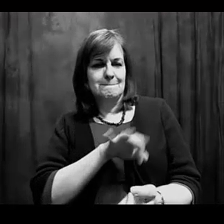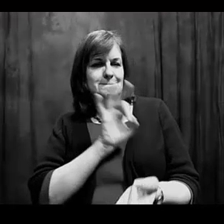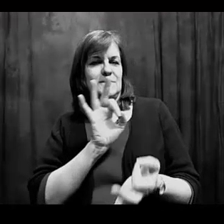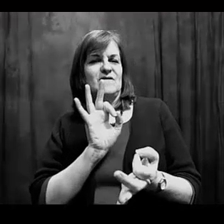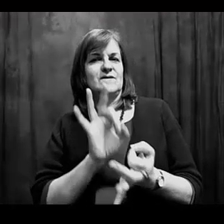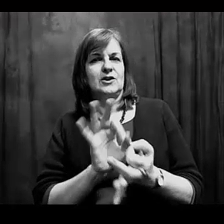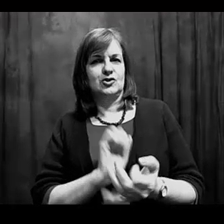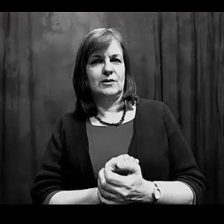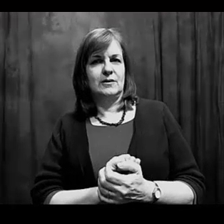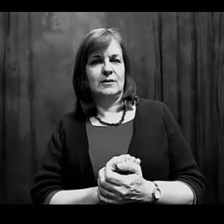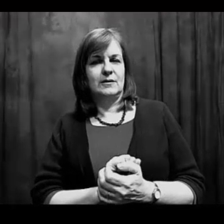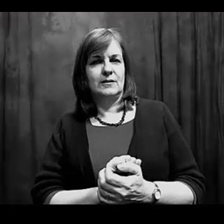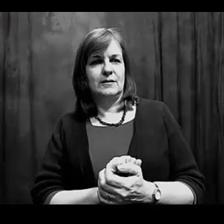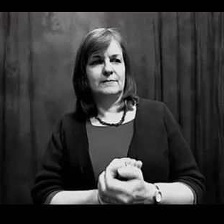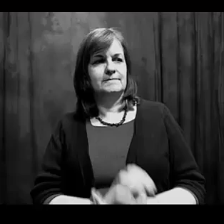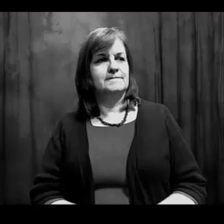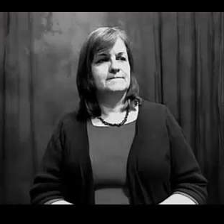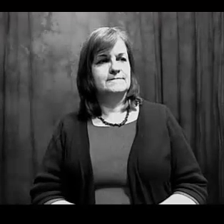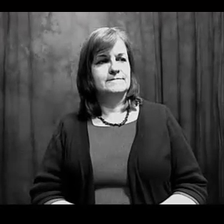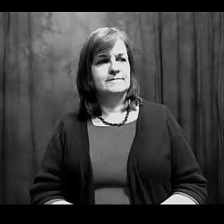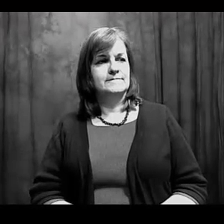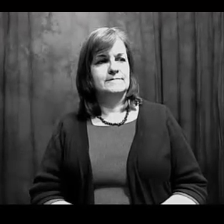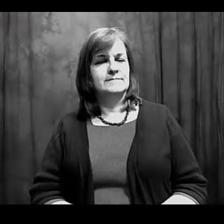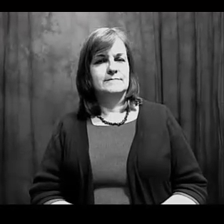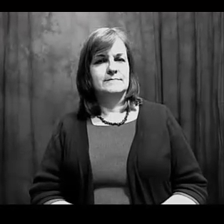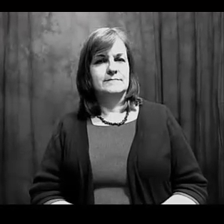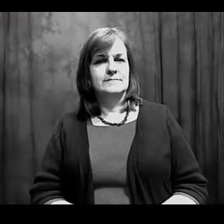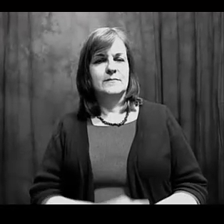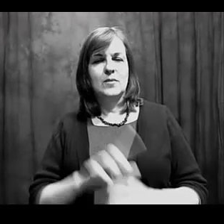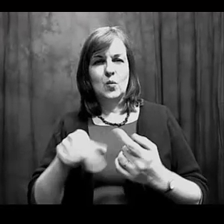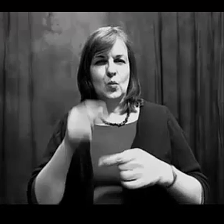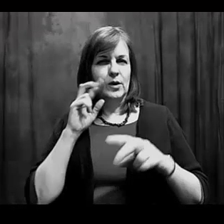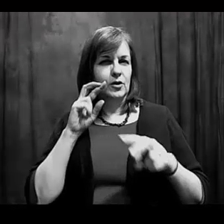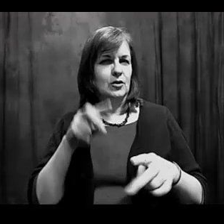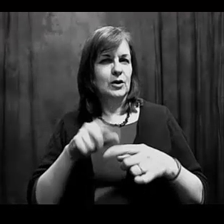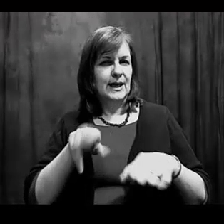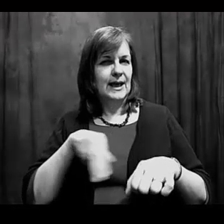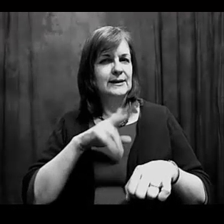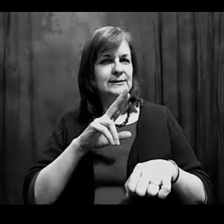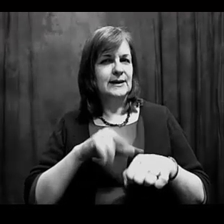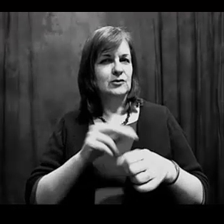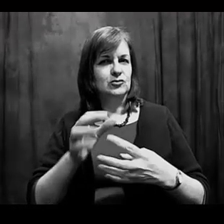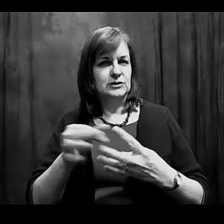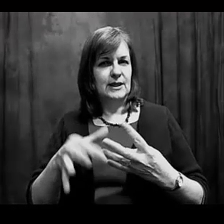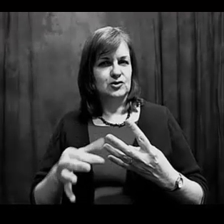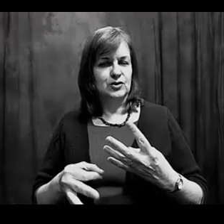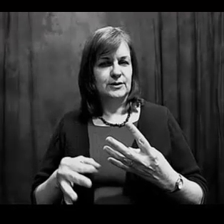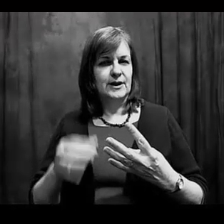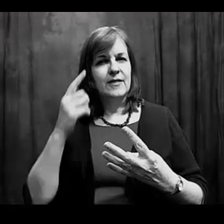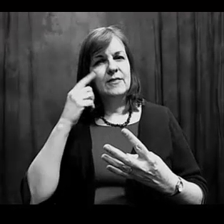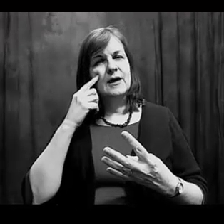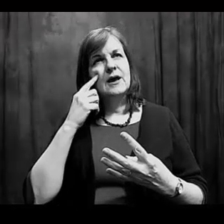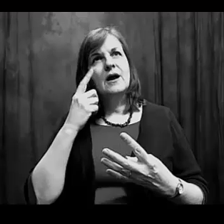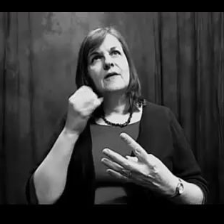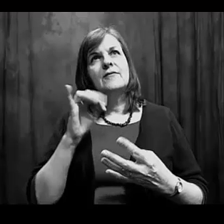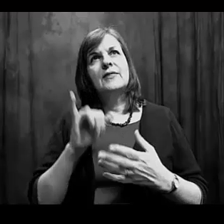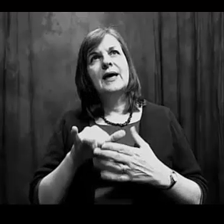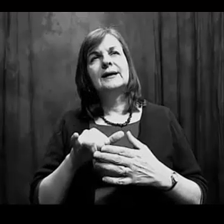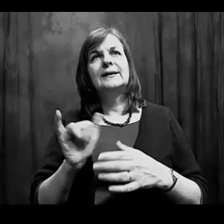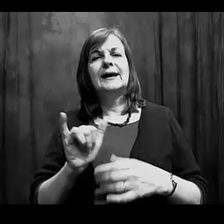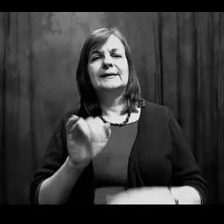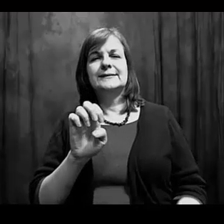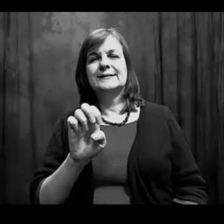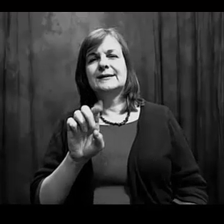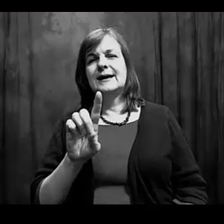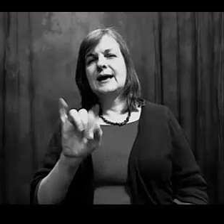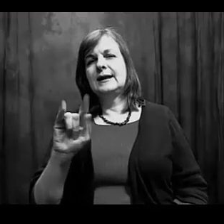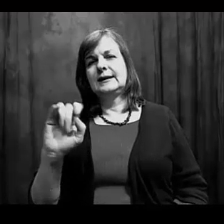if there's no reason for you to be taller and you don't have the alleles necessary to be taller it's not gonna happen